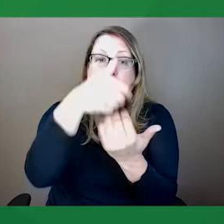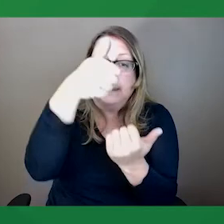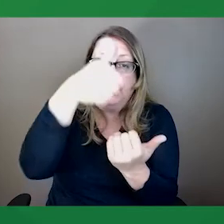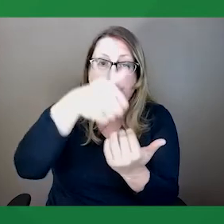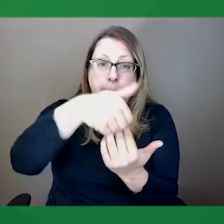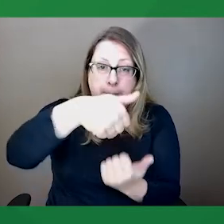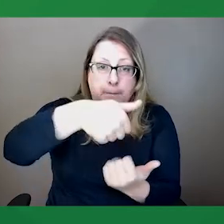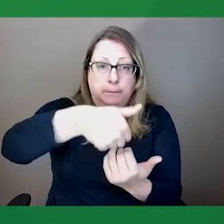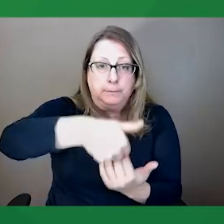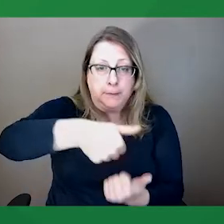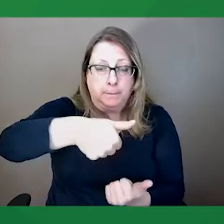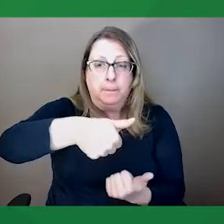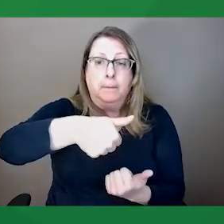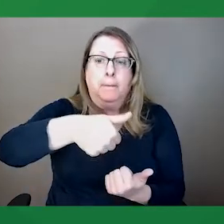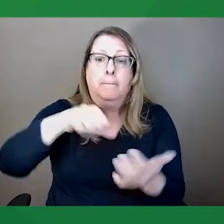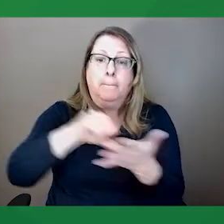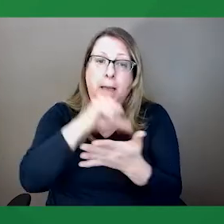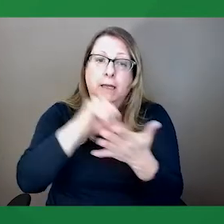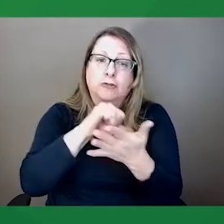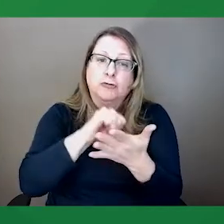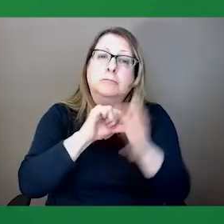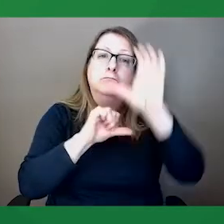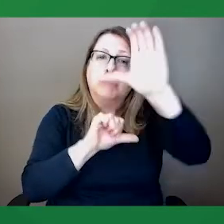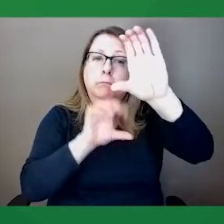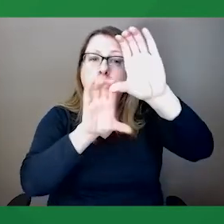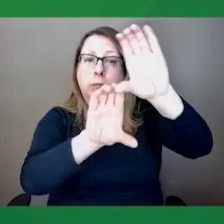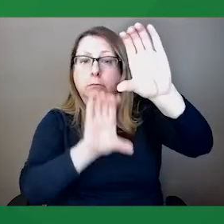This headings have priority. They break the page into sections